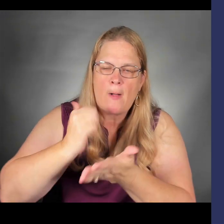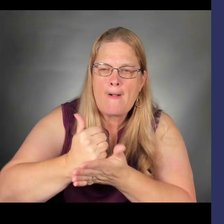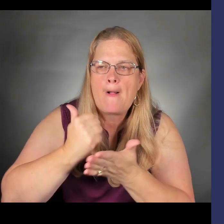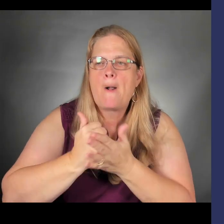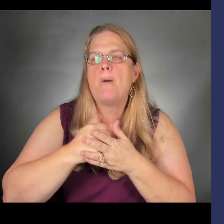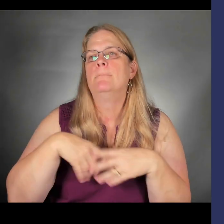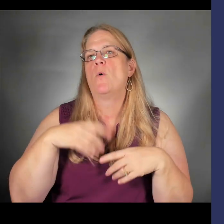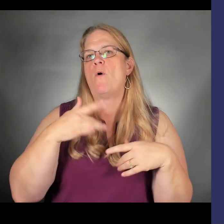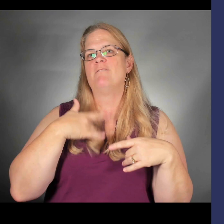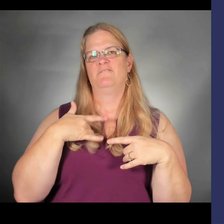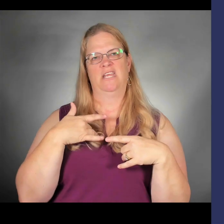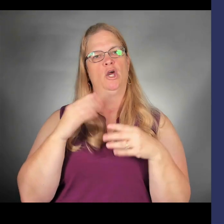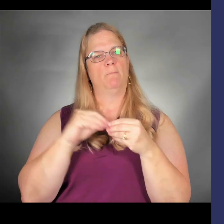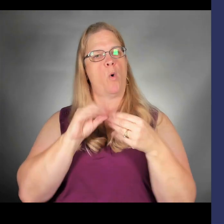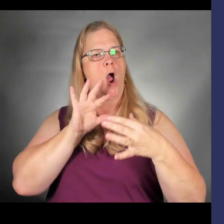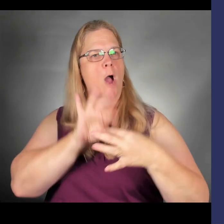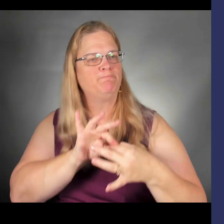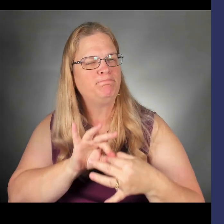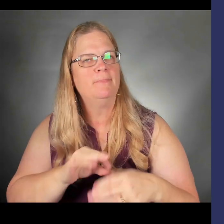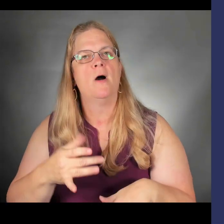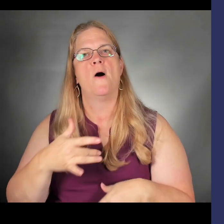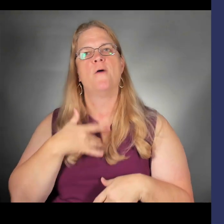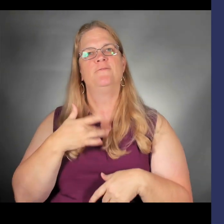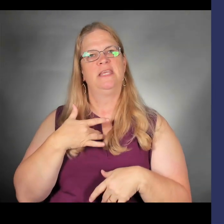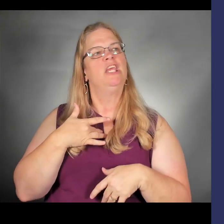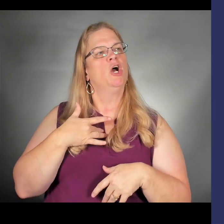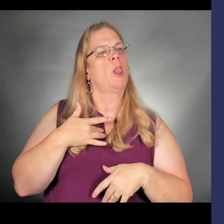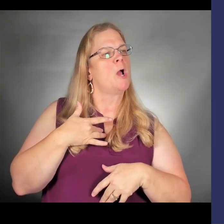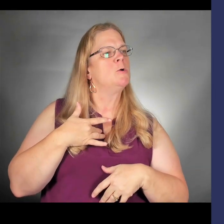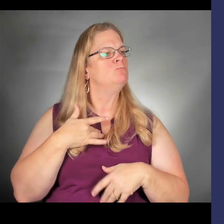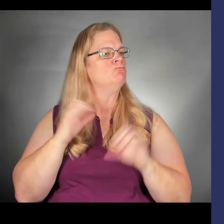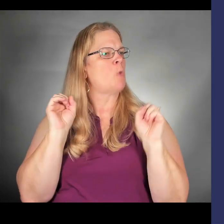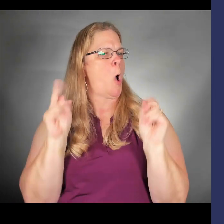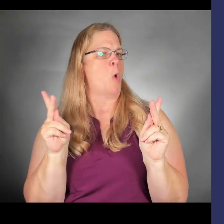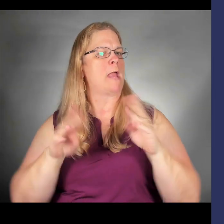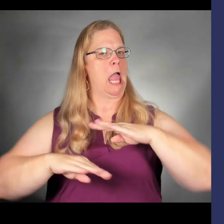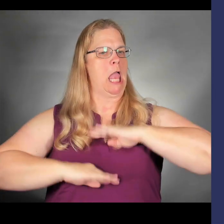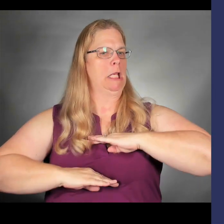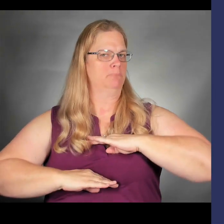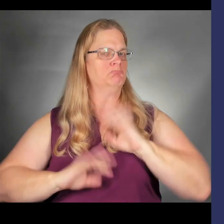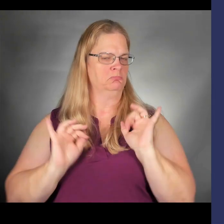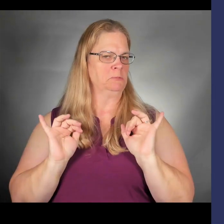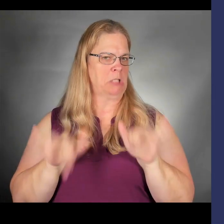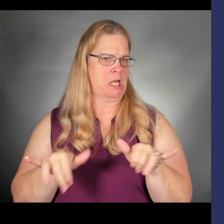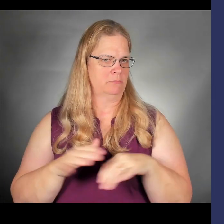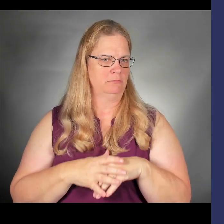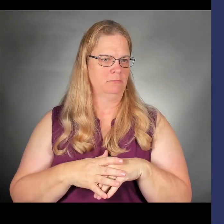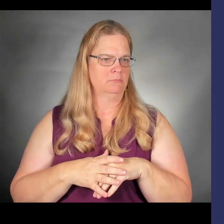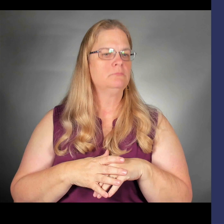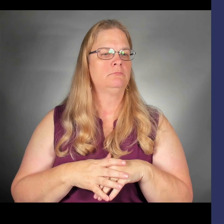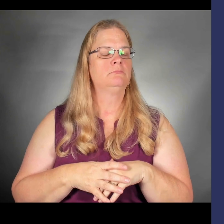the more they feel comfortable asking for help having that sense of connectedness and that they are okay.